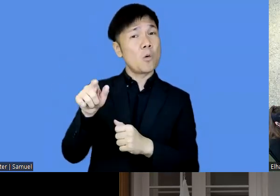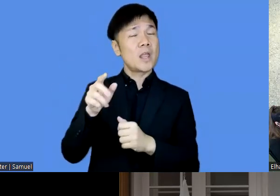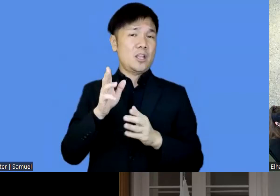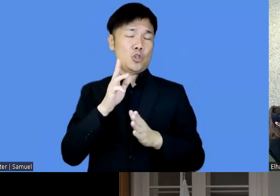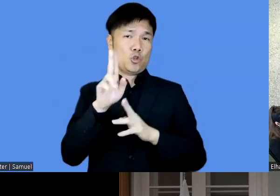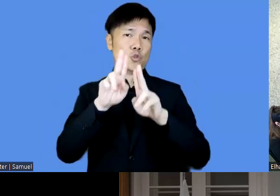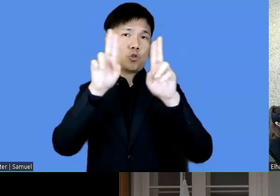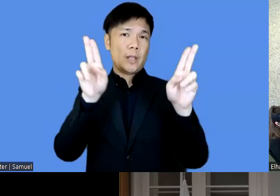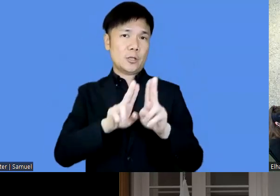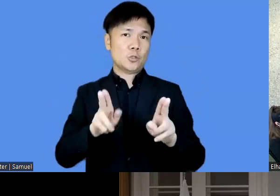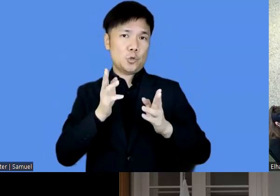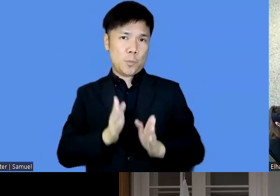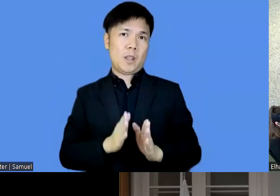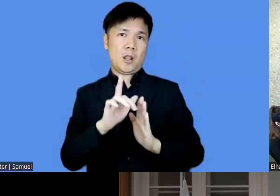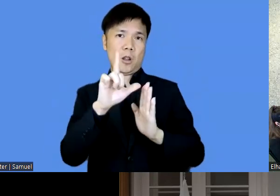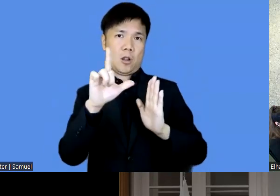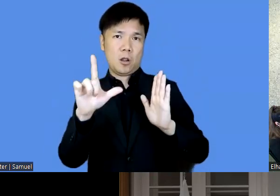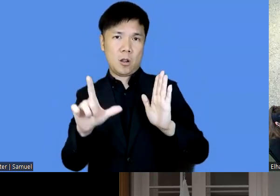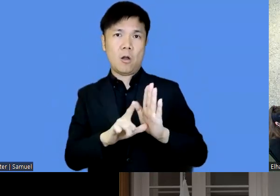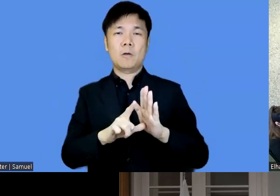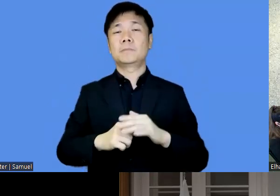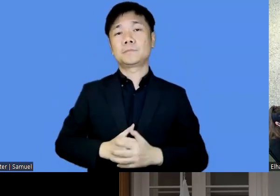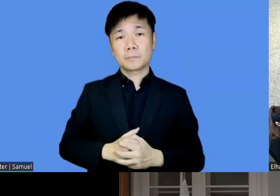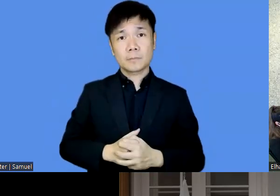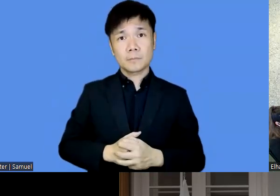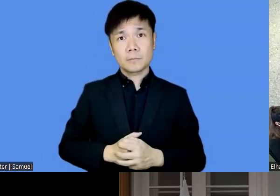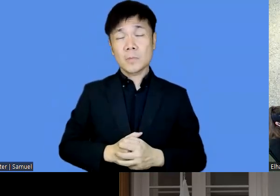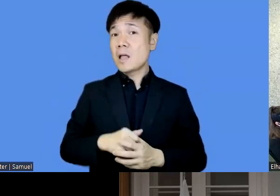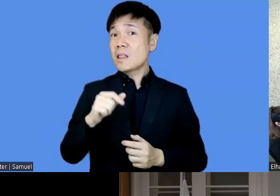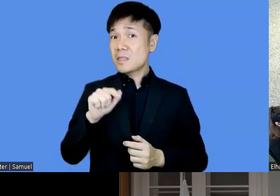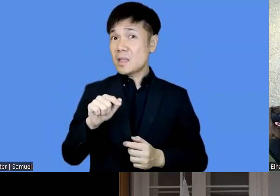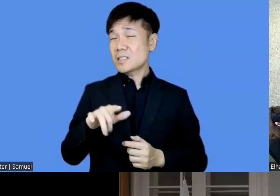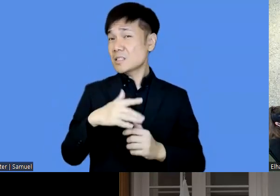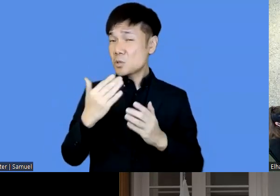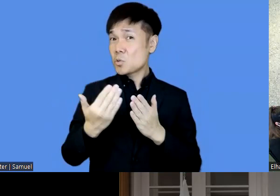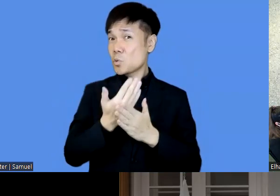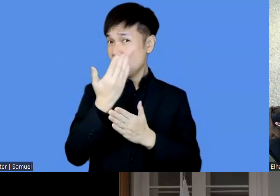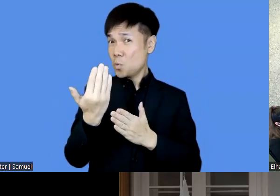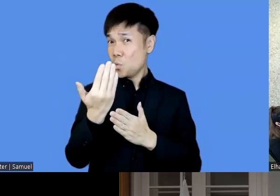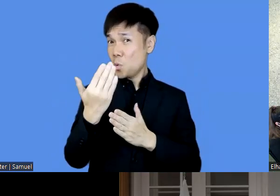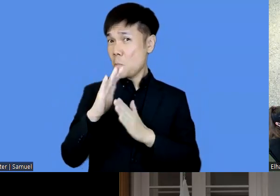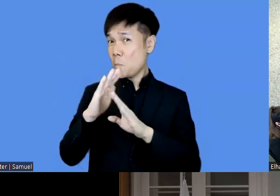What is required is not necessarily new rules or new specific protections because there